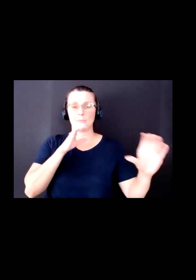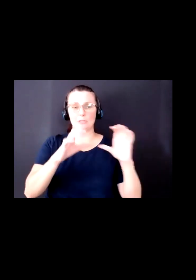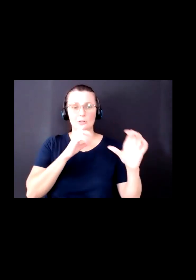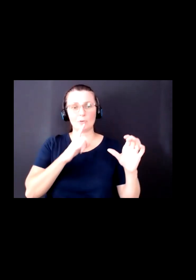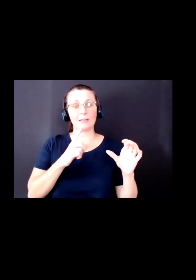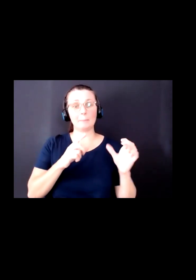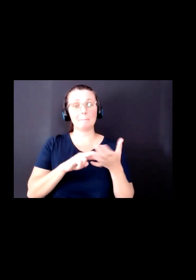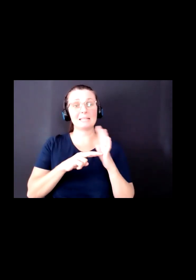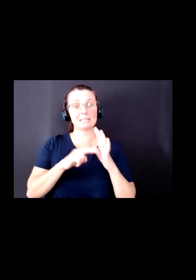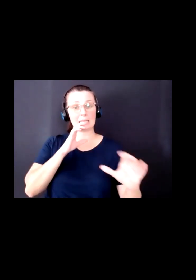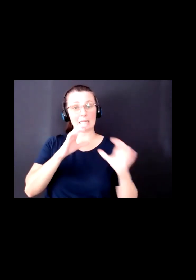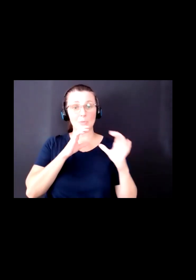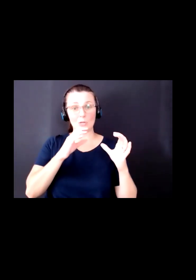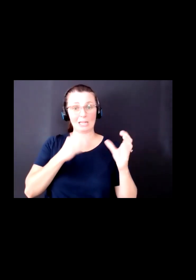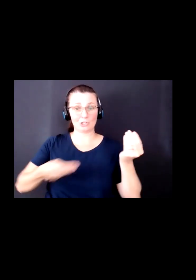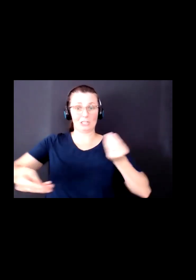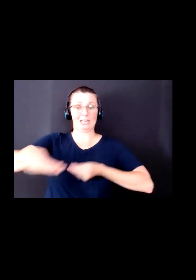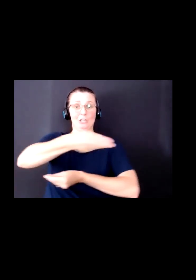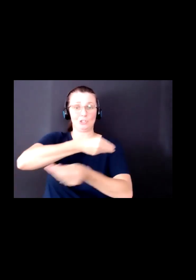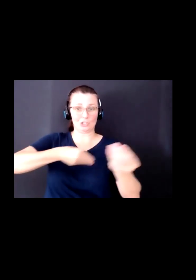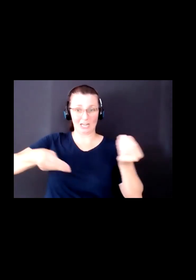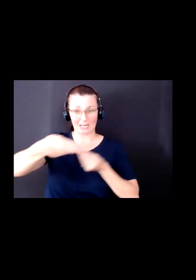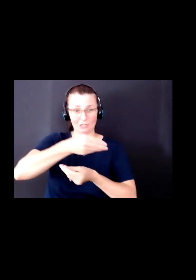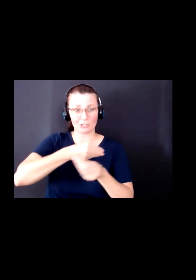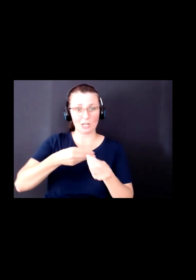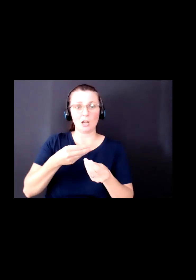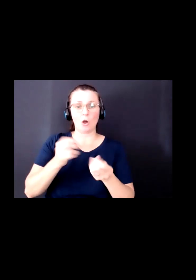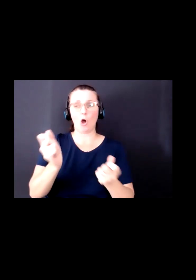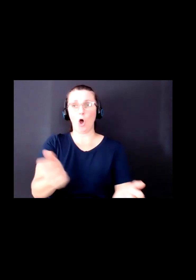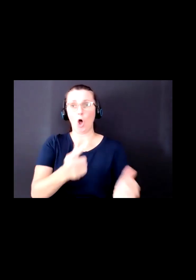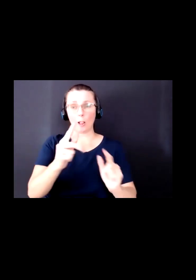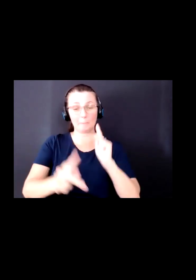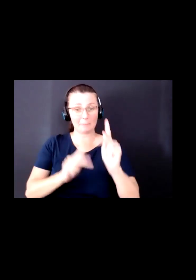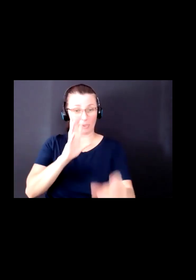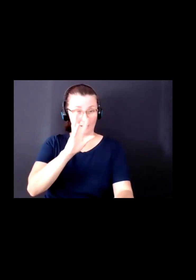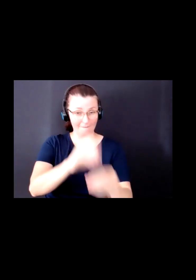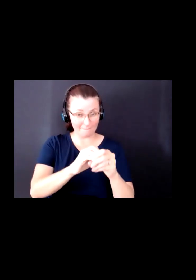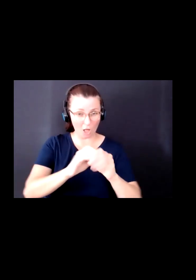involved in the interaction. Communication can be oral, written, or